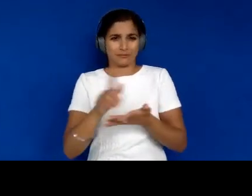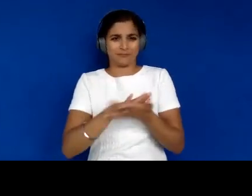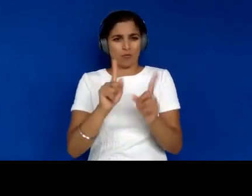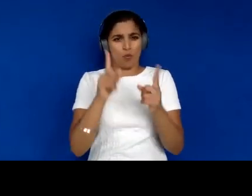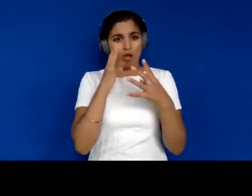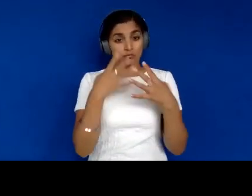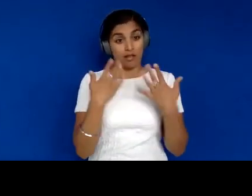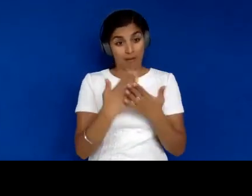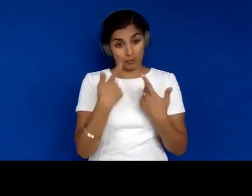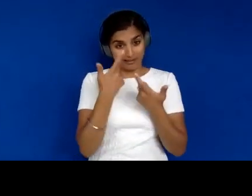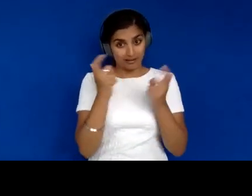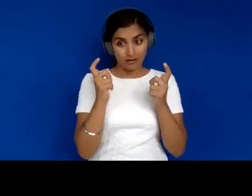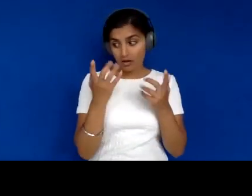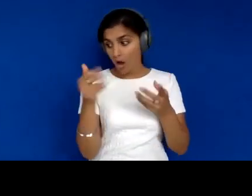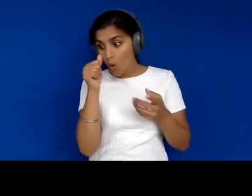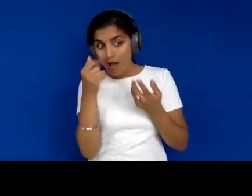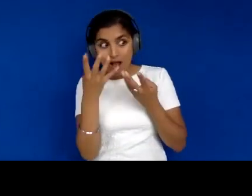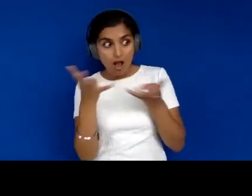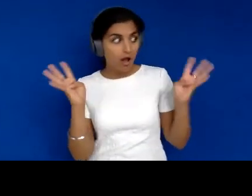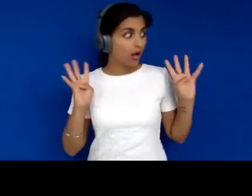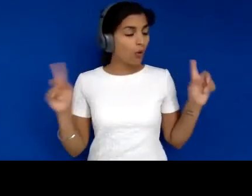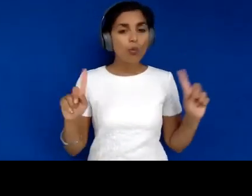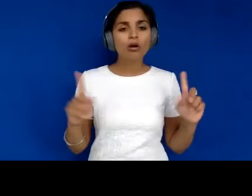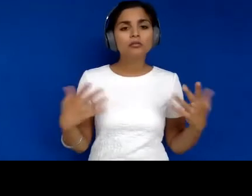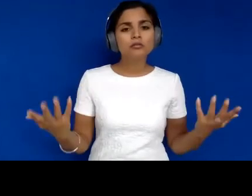Latin American countries have been in war with each other